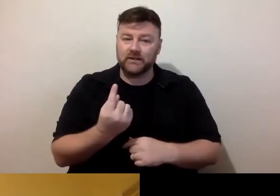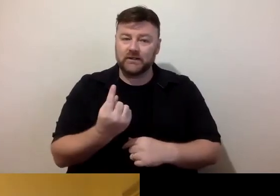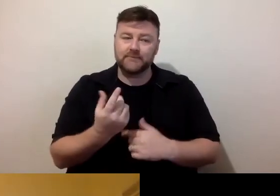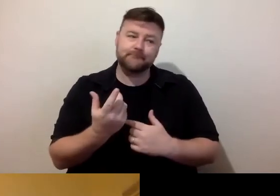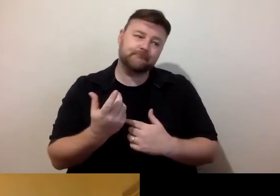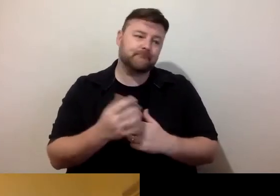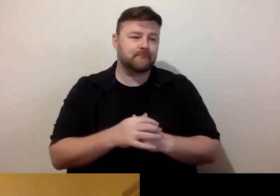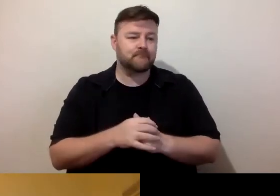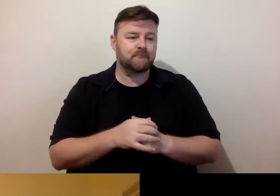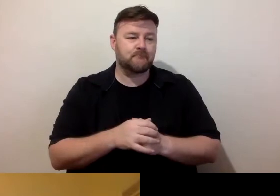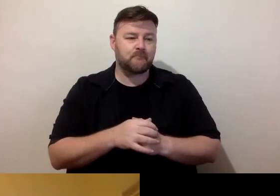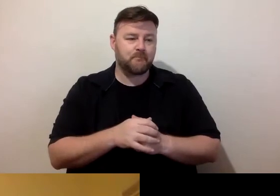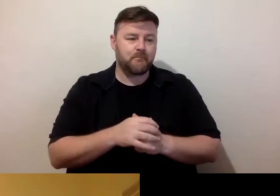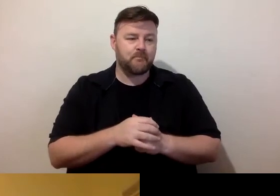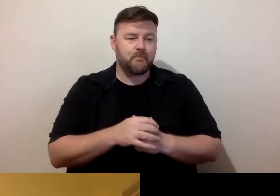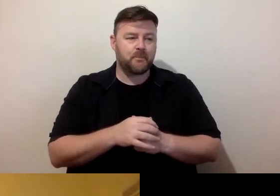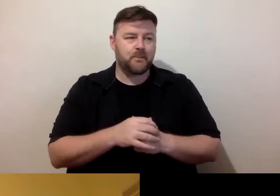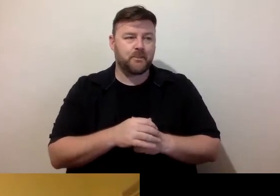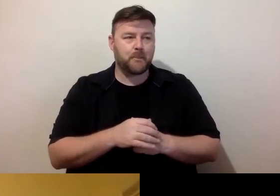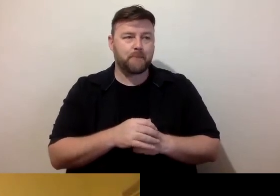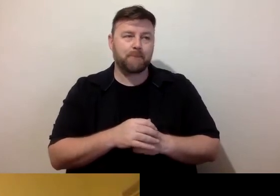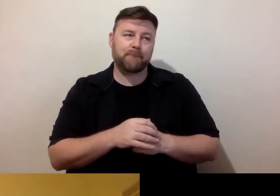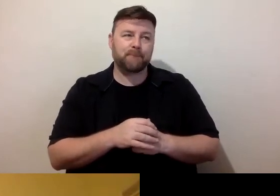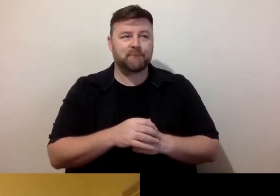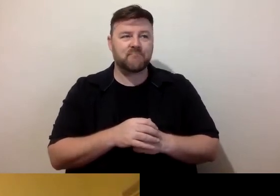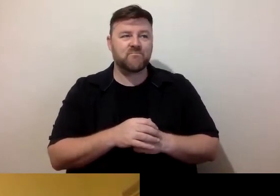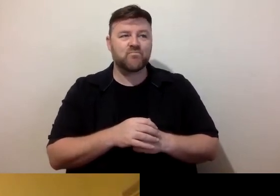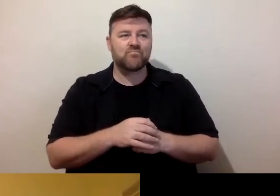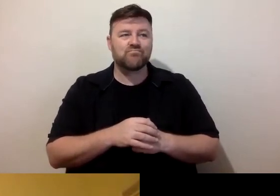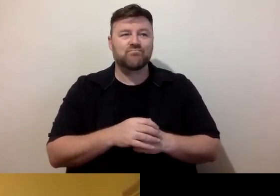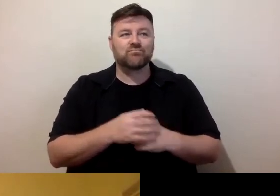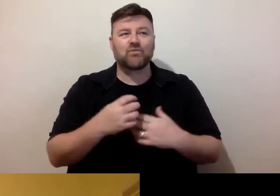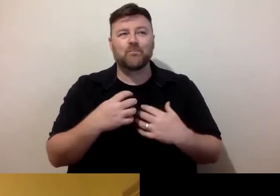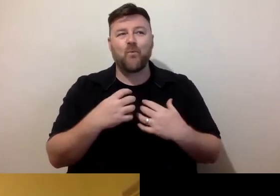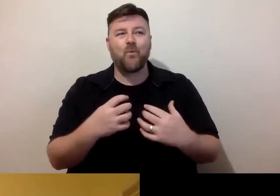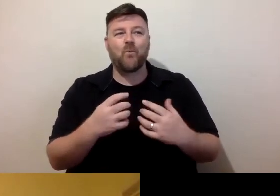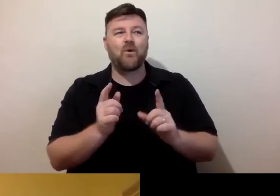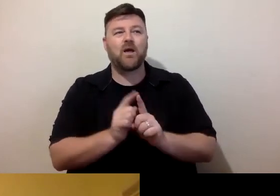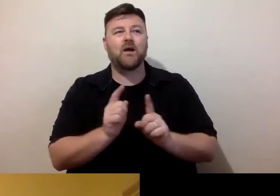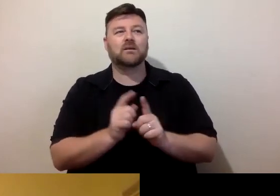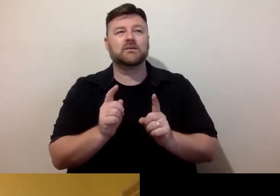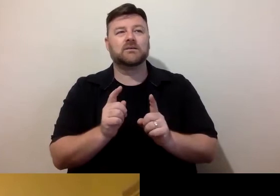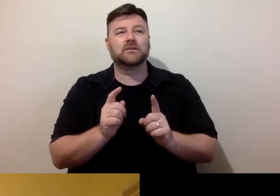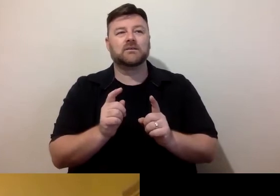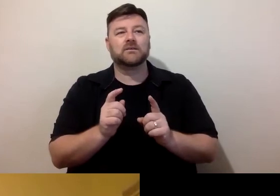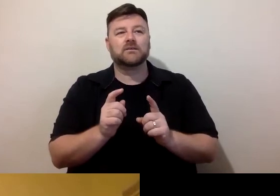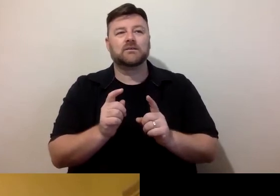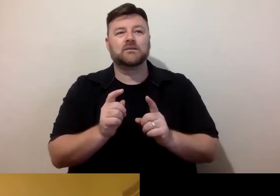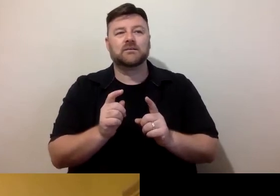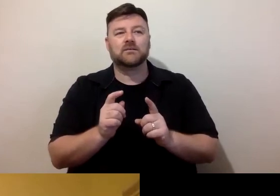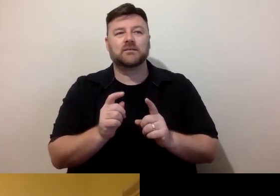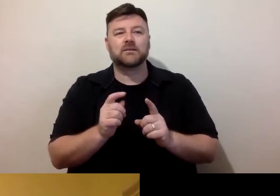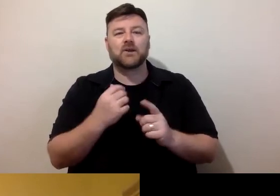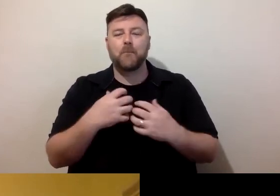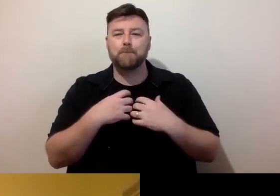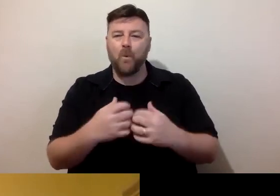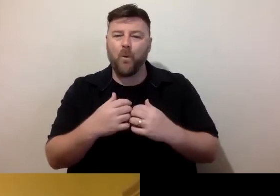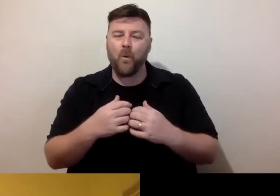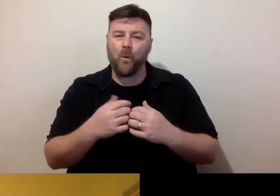maybe to get more deeper behind GIF itself, there's - it's an old